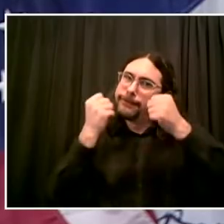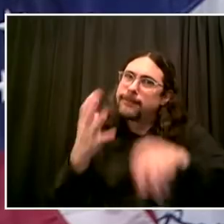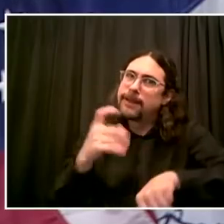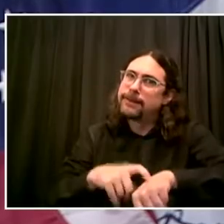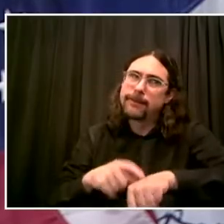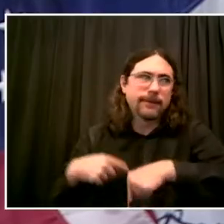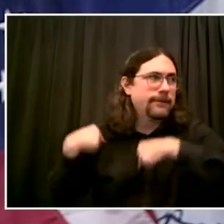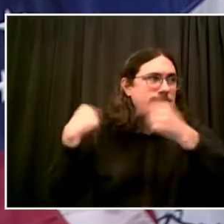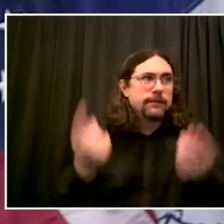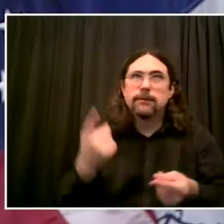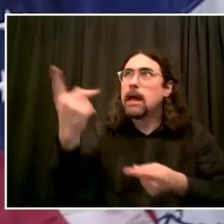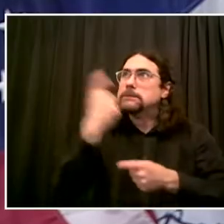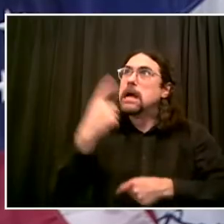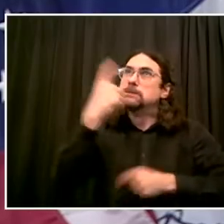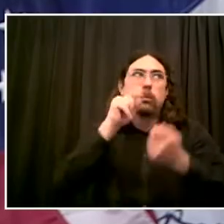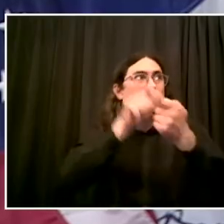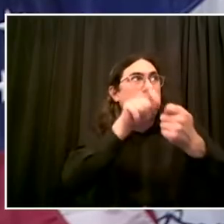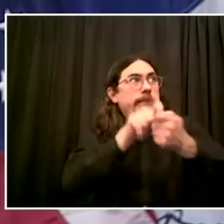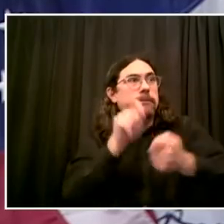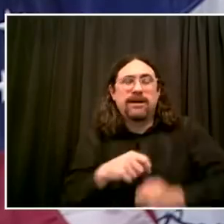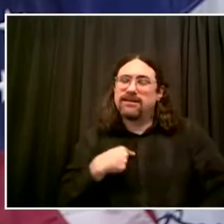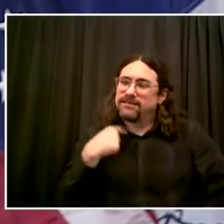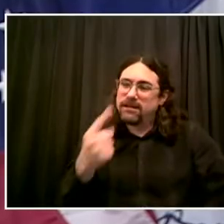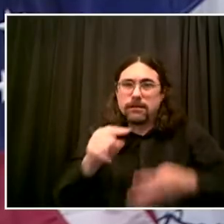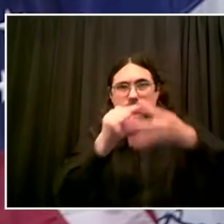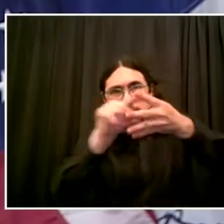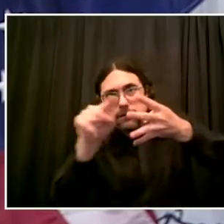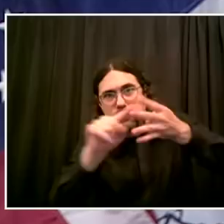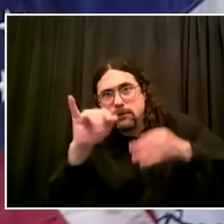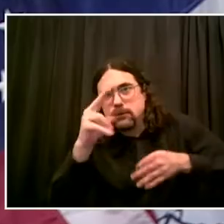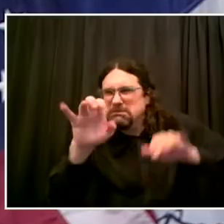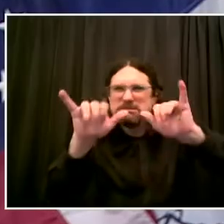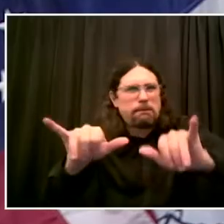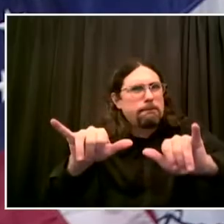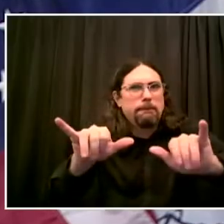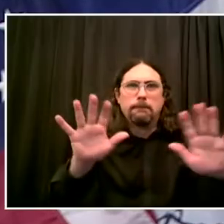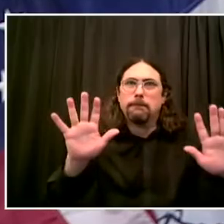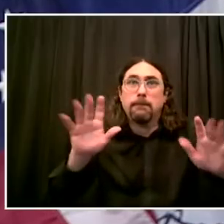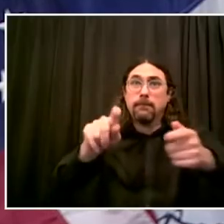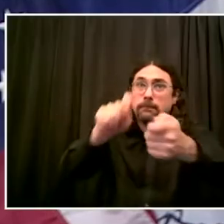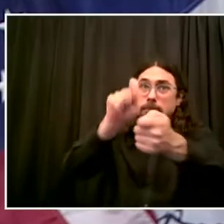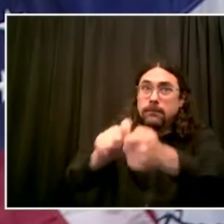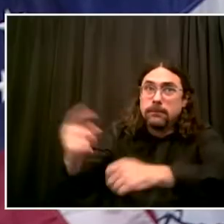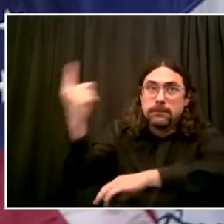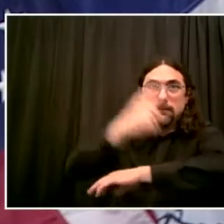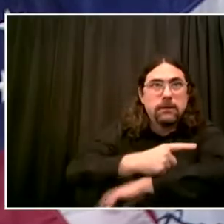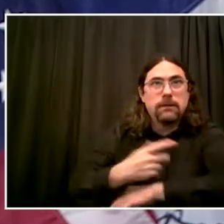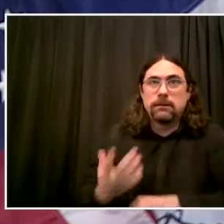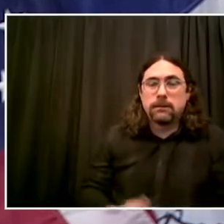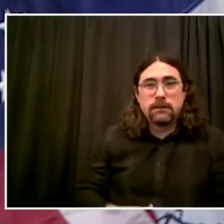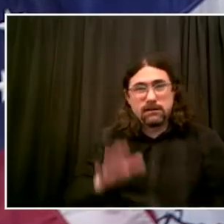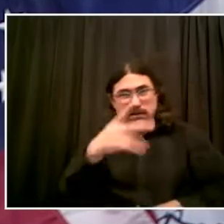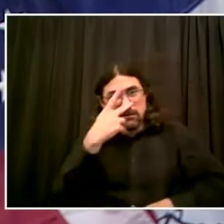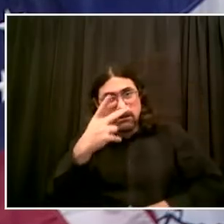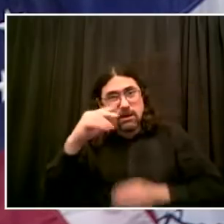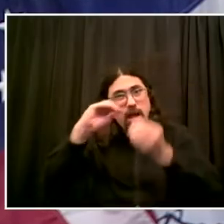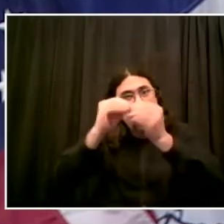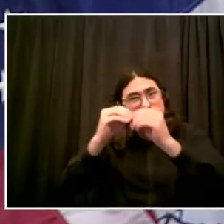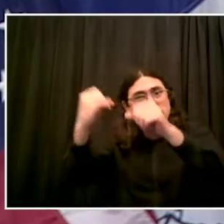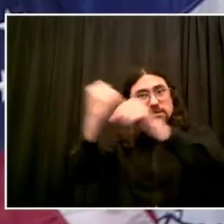IT WILL BE IN THE FIRST OR SONECD EKWE O F JUNE IF THE NUMBERS HOLD. WE HAVE ONE CITY